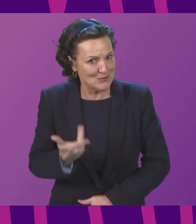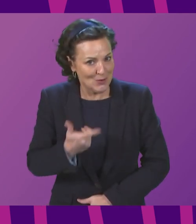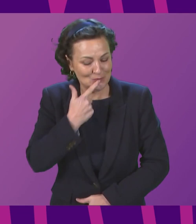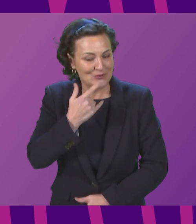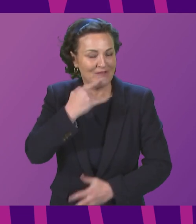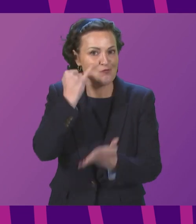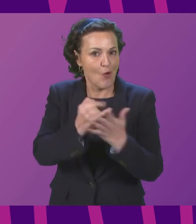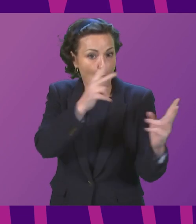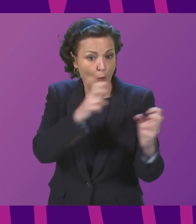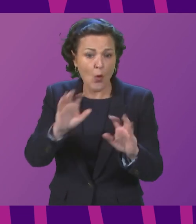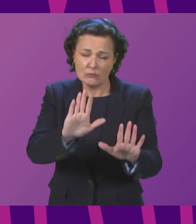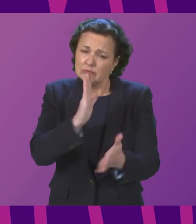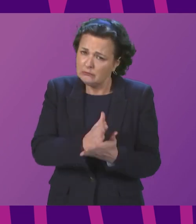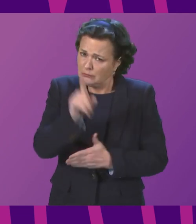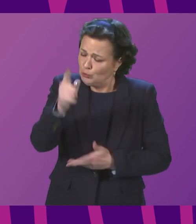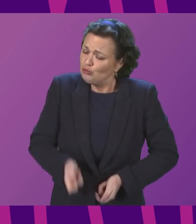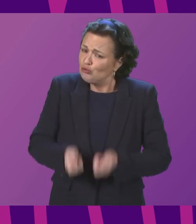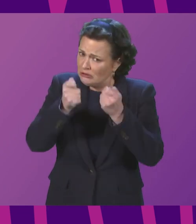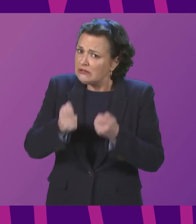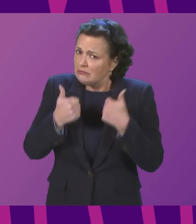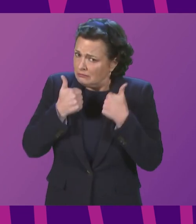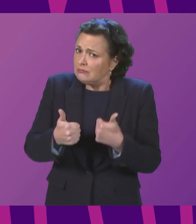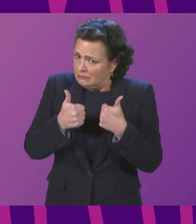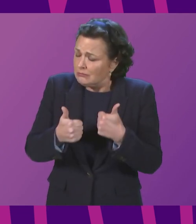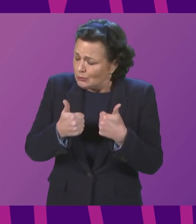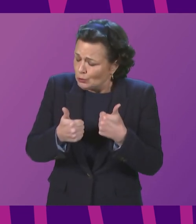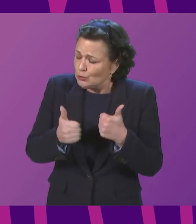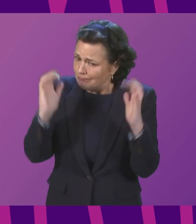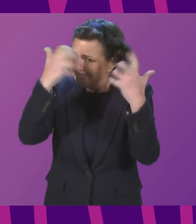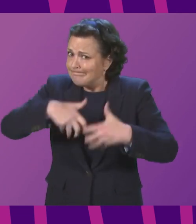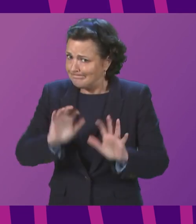Paul O’Kane has raised legitimate concerns about, first, the need for safe visiting to